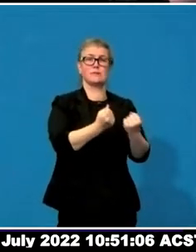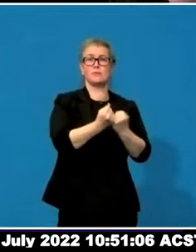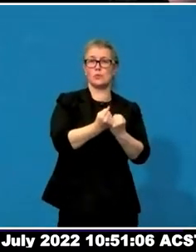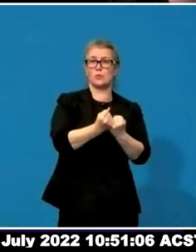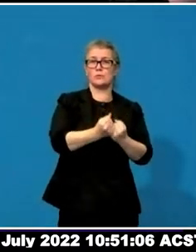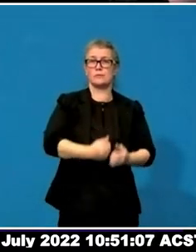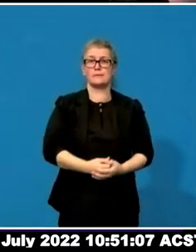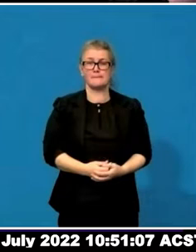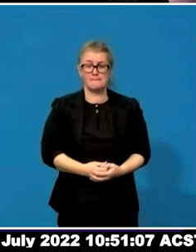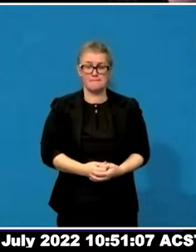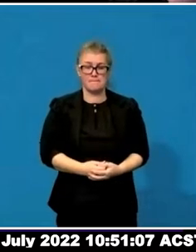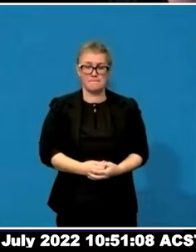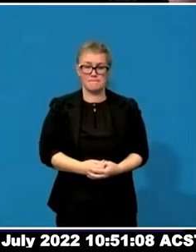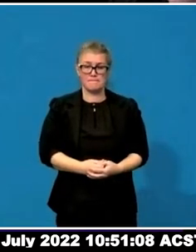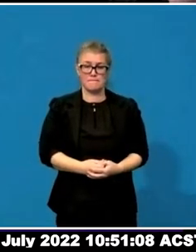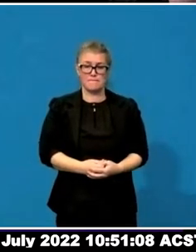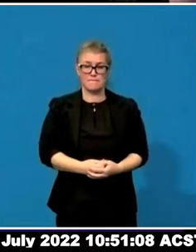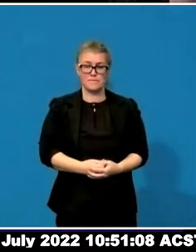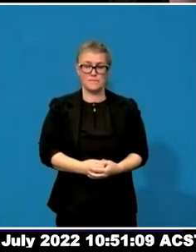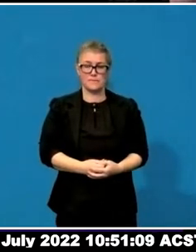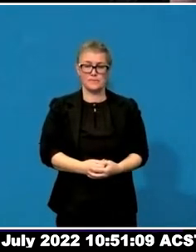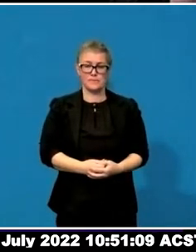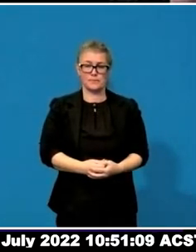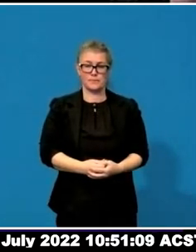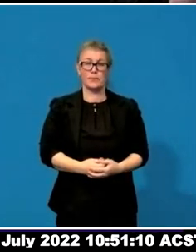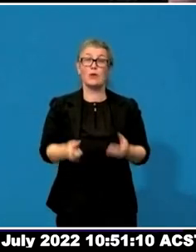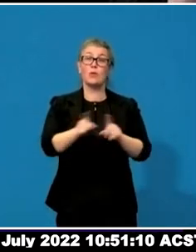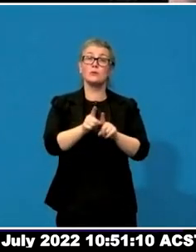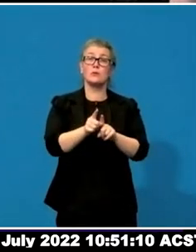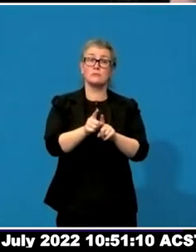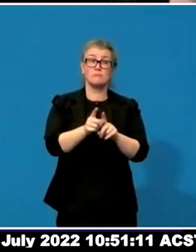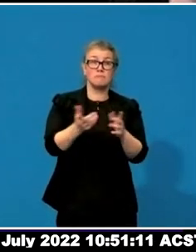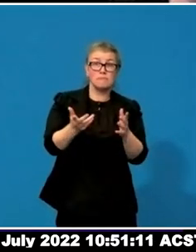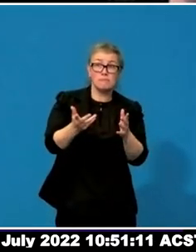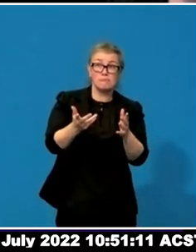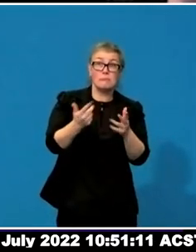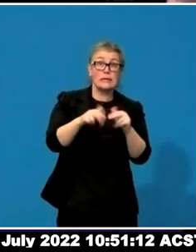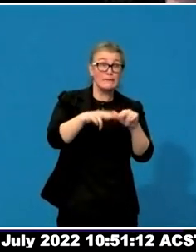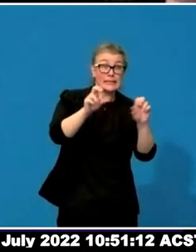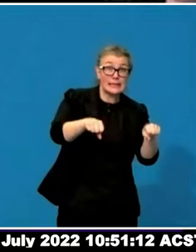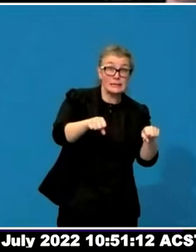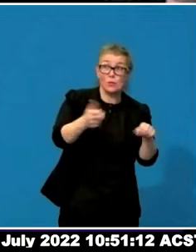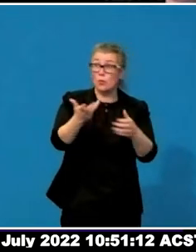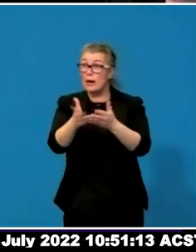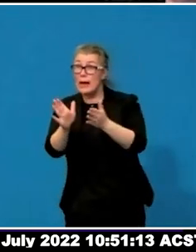And, finally, whether and how the existence or absence of advocacy and self-advocacy